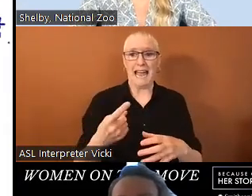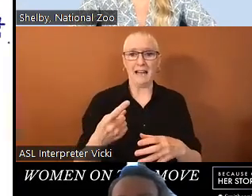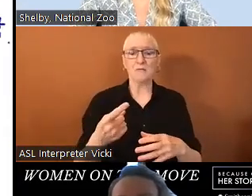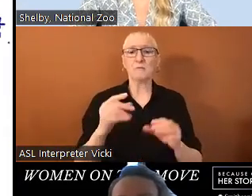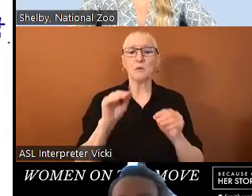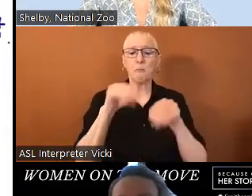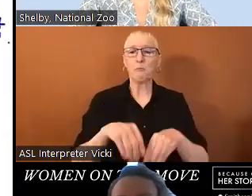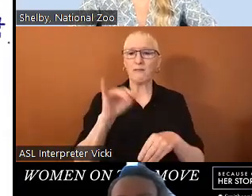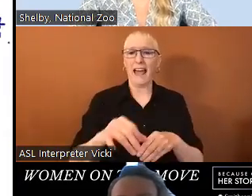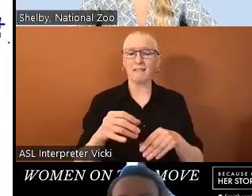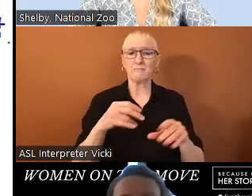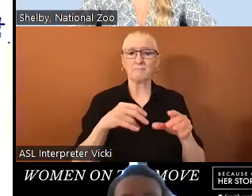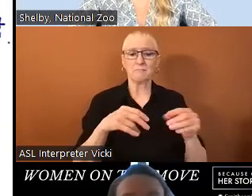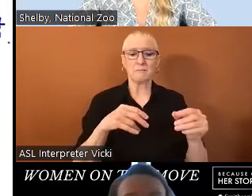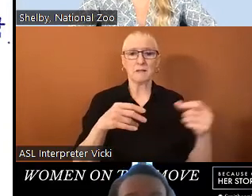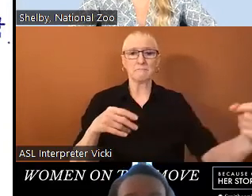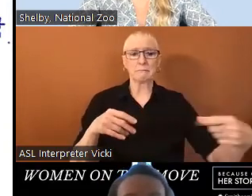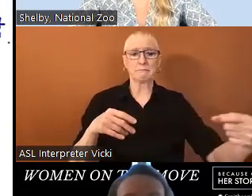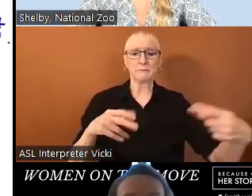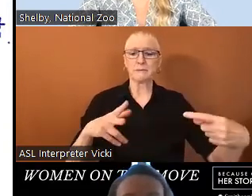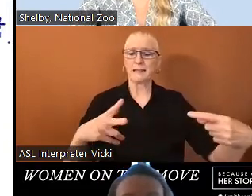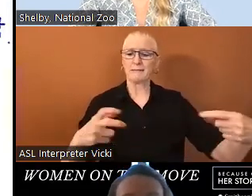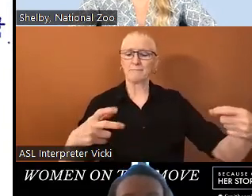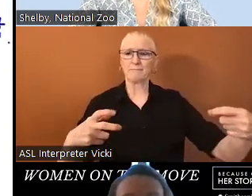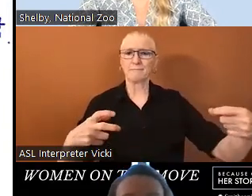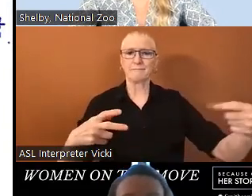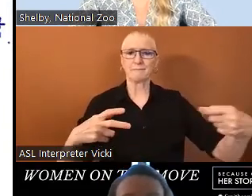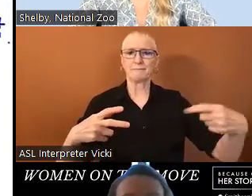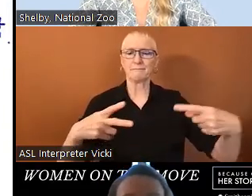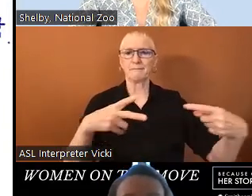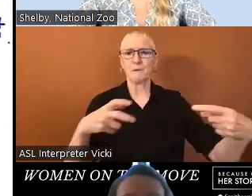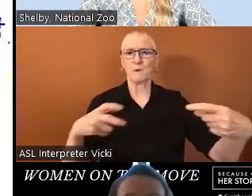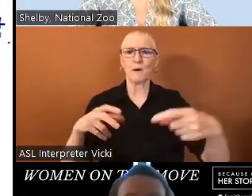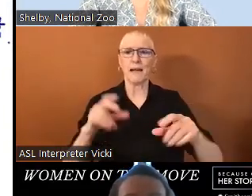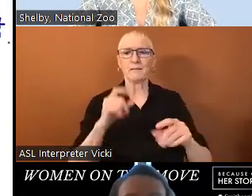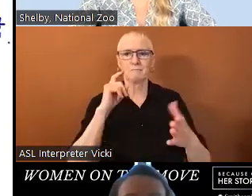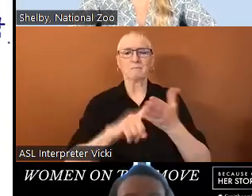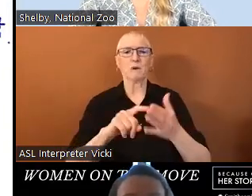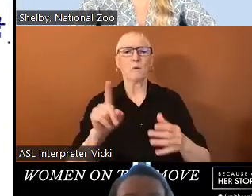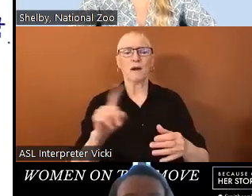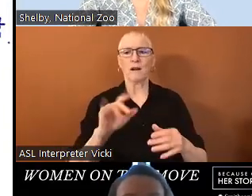and that receiver picks up the signal from the tag and, you know, leaves it, you know, what time it is,